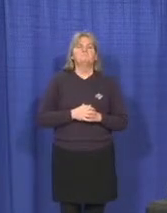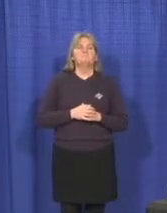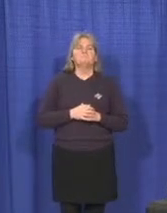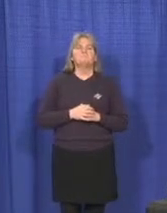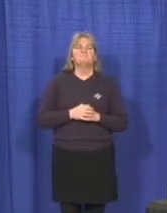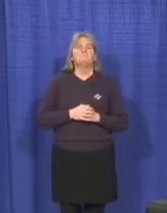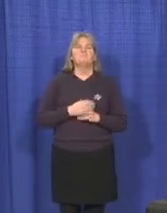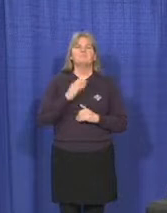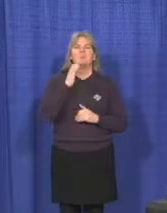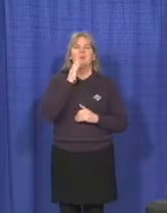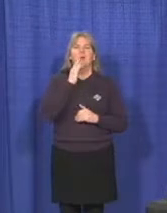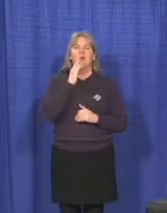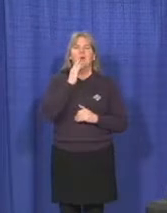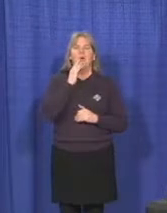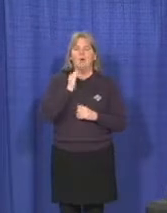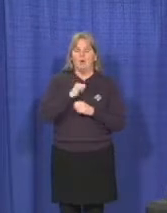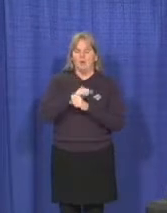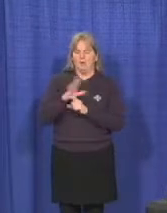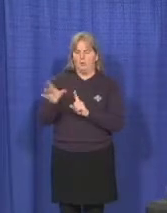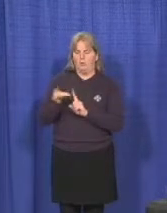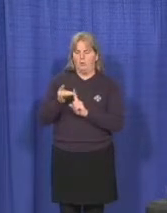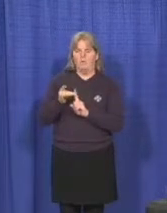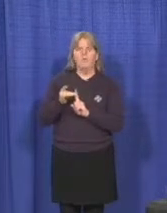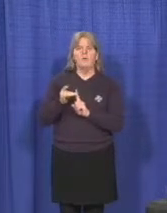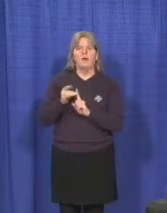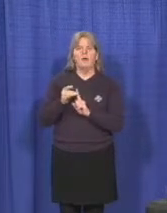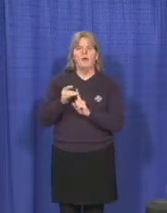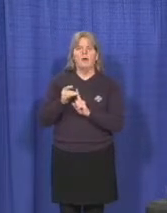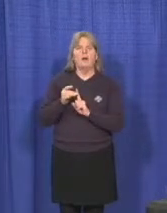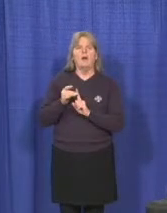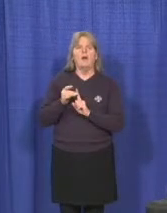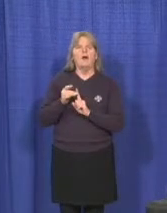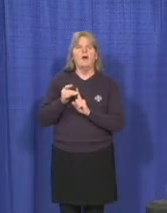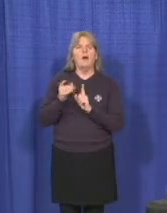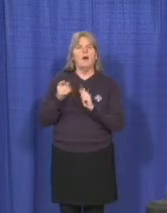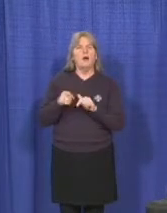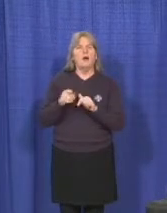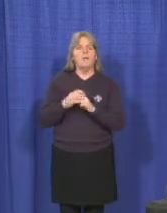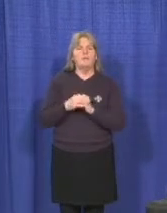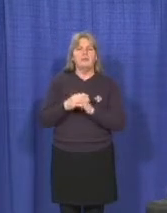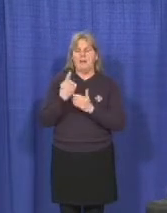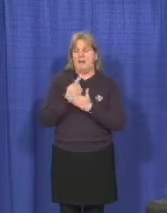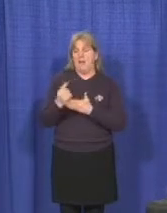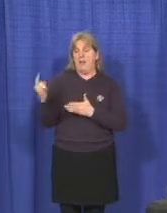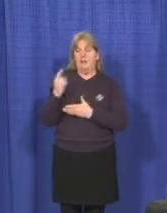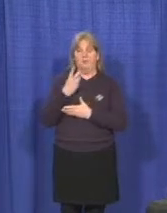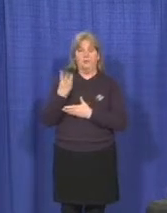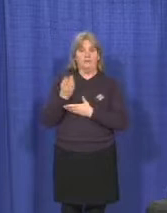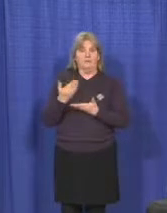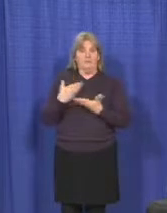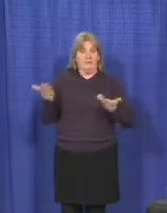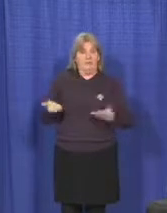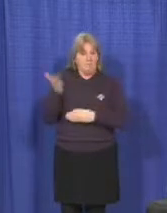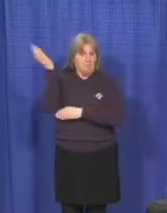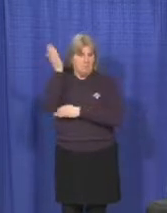First, the case updates. Since I was last here, we have